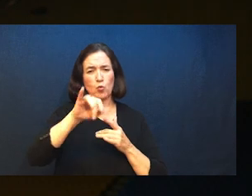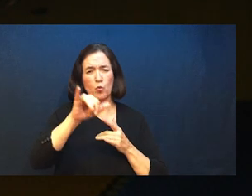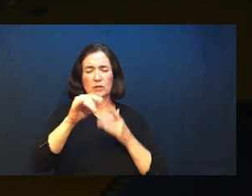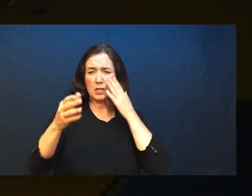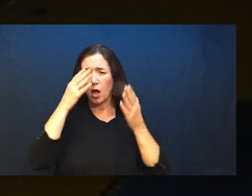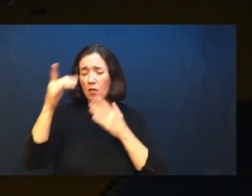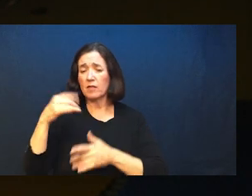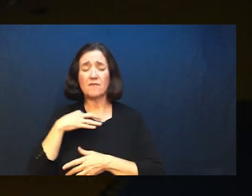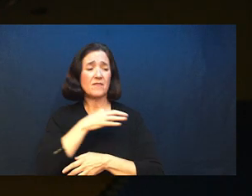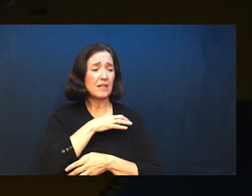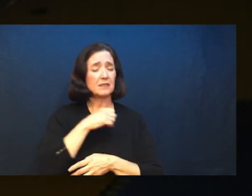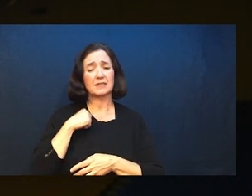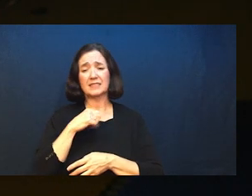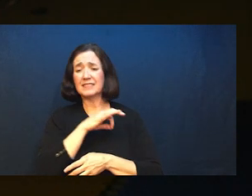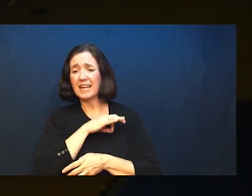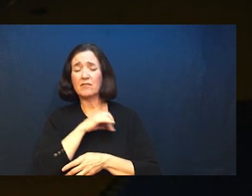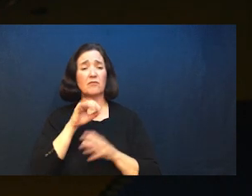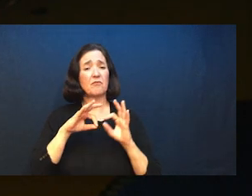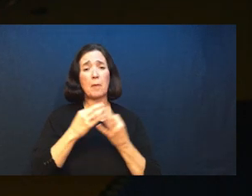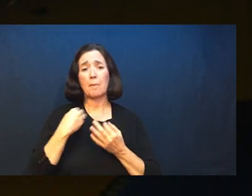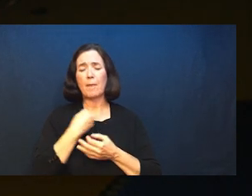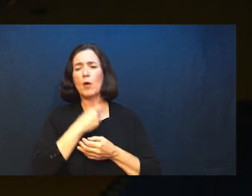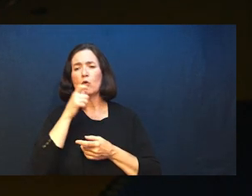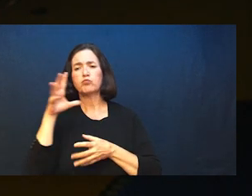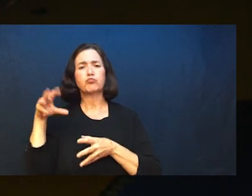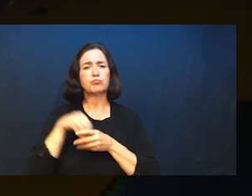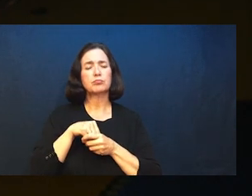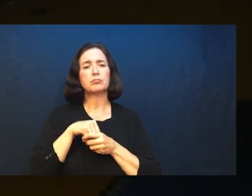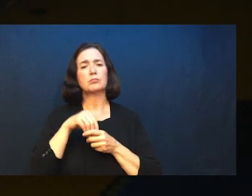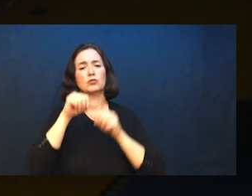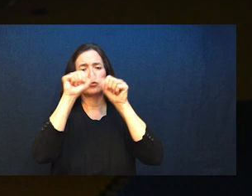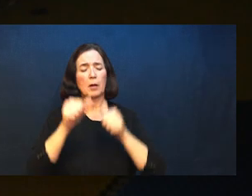I encourage you to take time to acknowledge our faculty, our staff, or family members who played